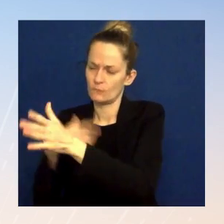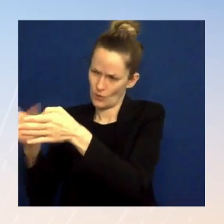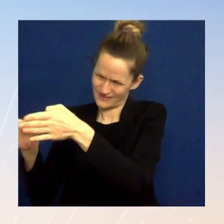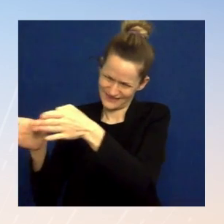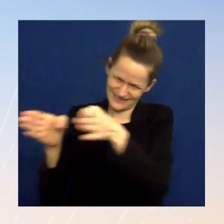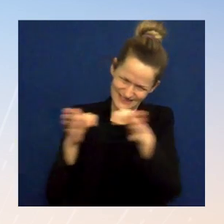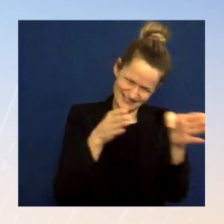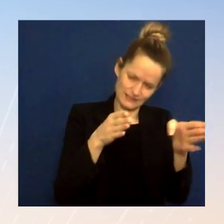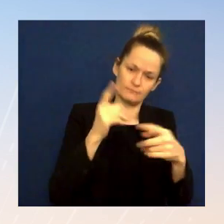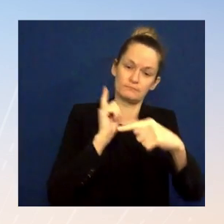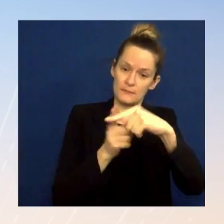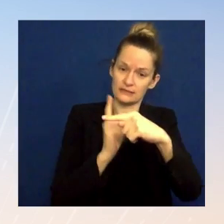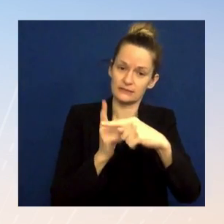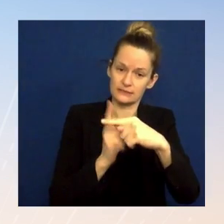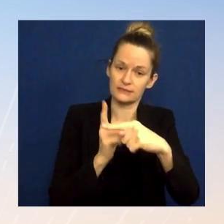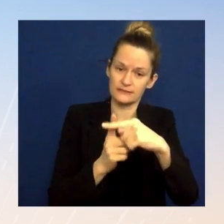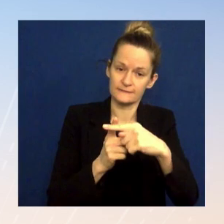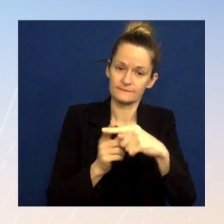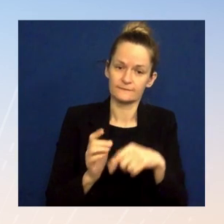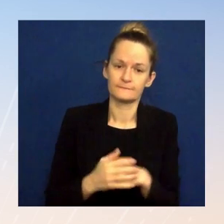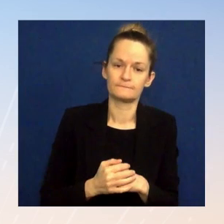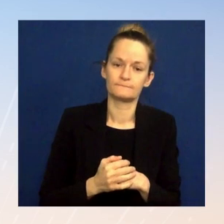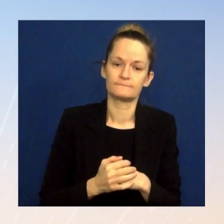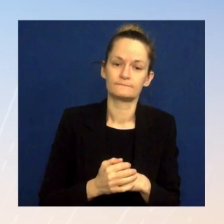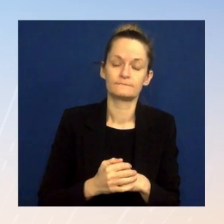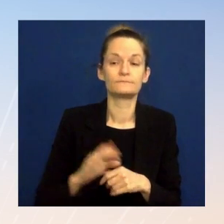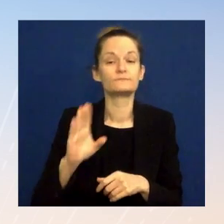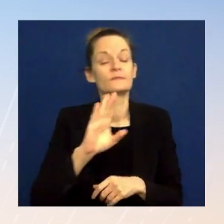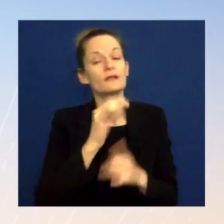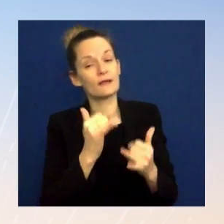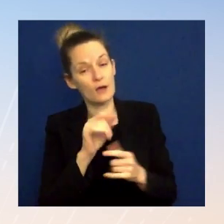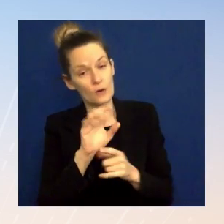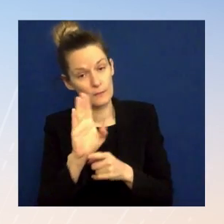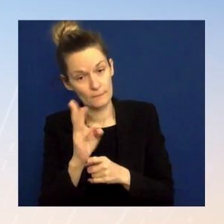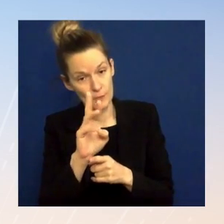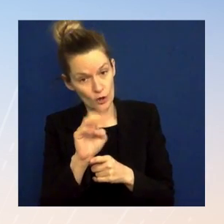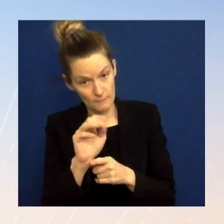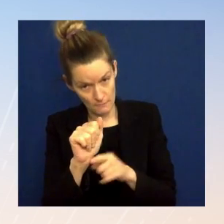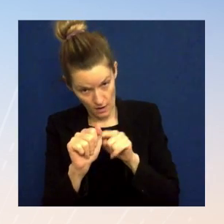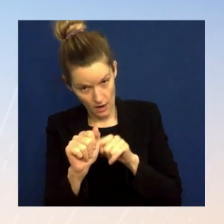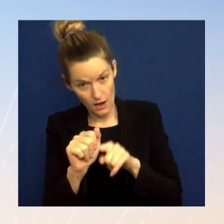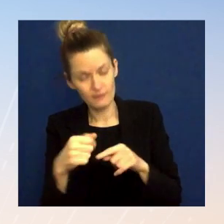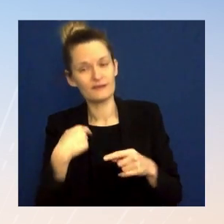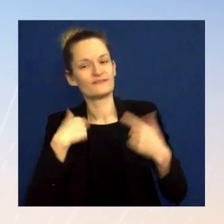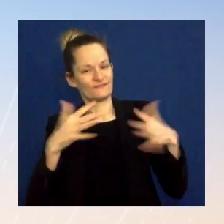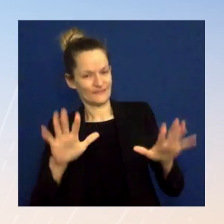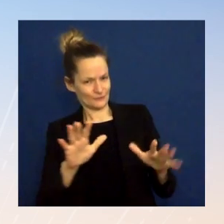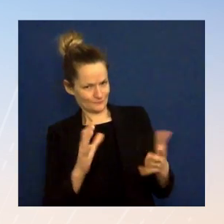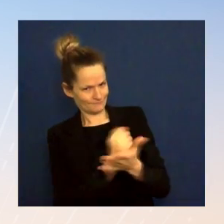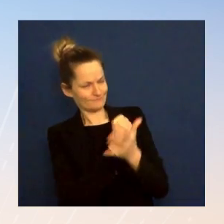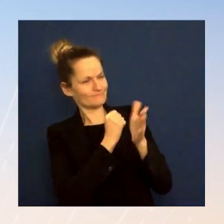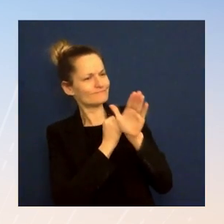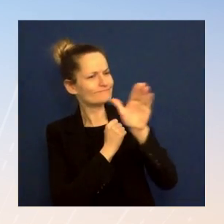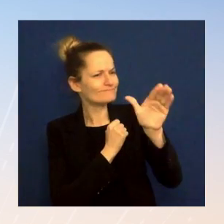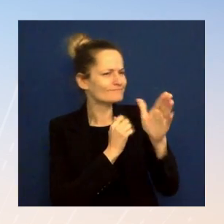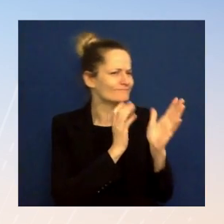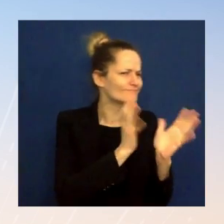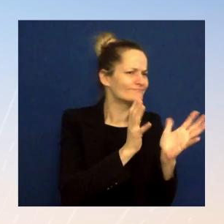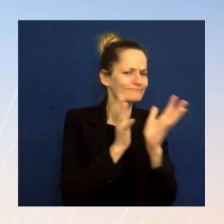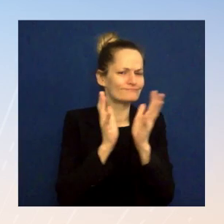to engage very senior officials in the NUG and had the opportunity to express to them our gratitude